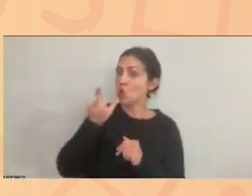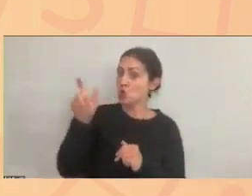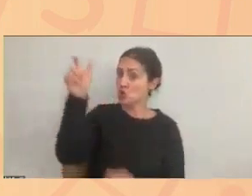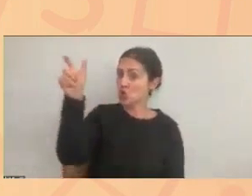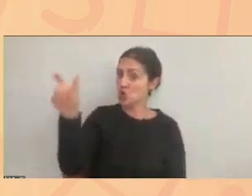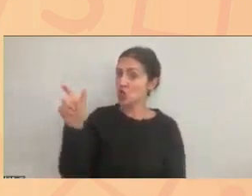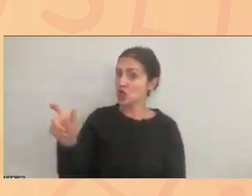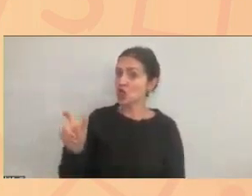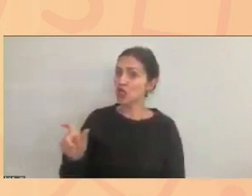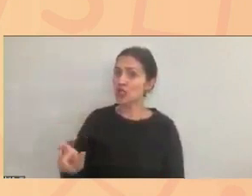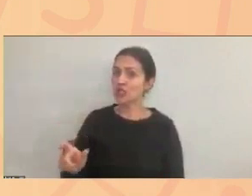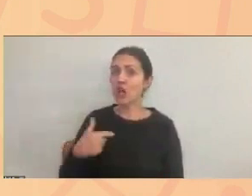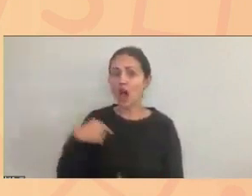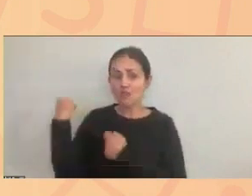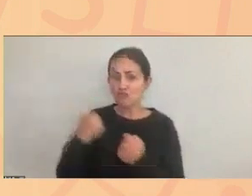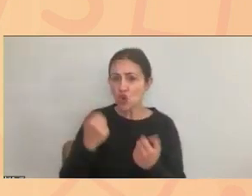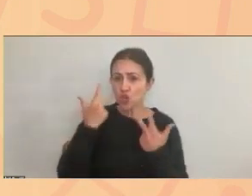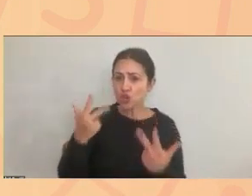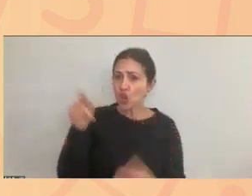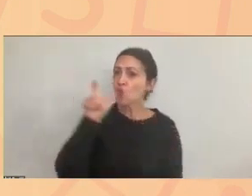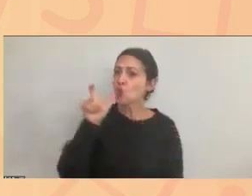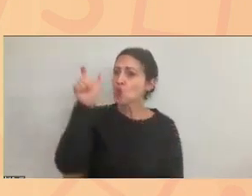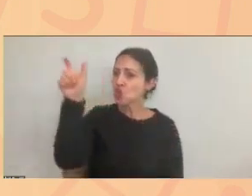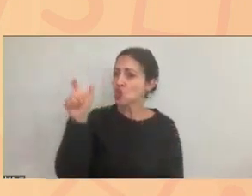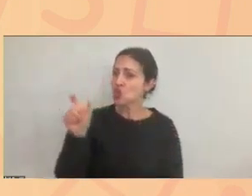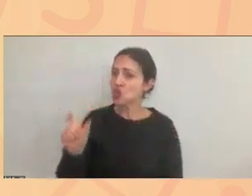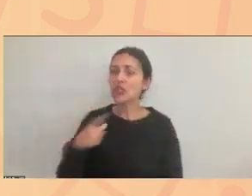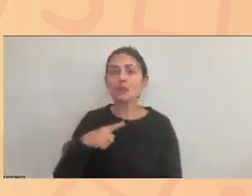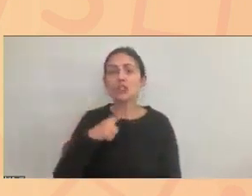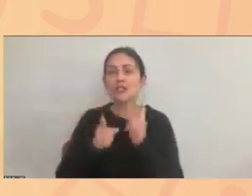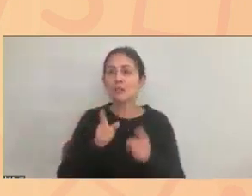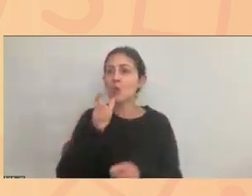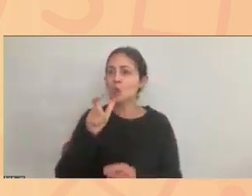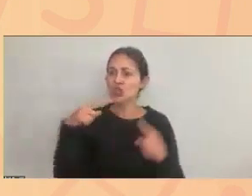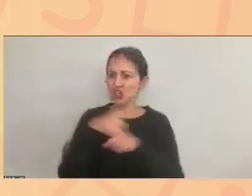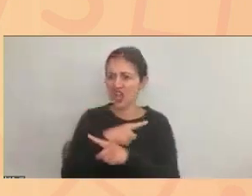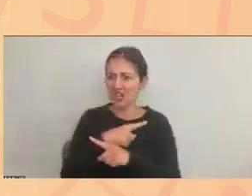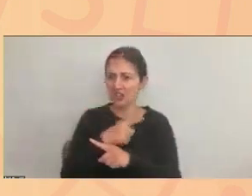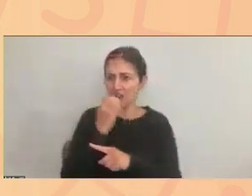And we brought this because the words change. We, it takes time, I think. Do you wanna talk a little bit about just